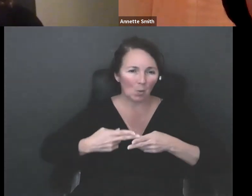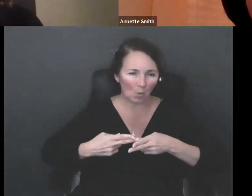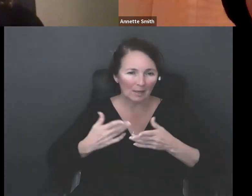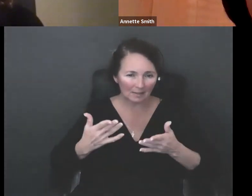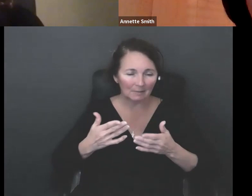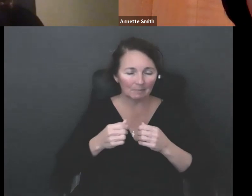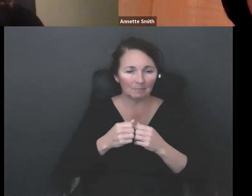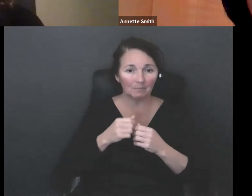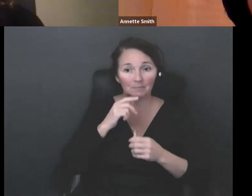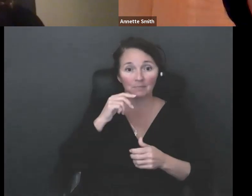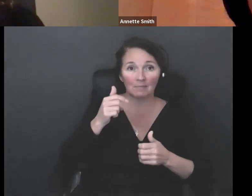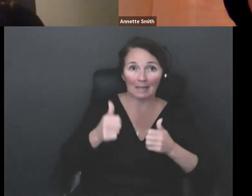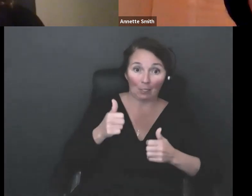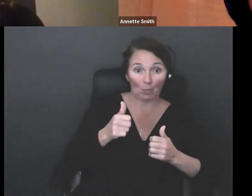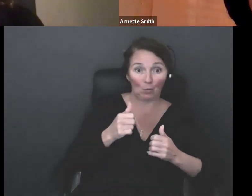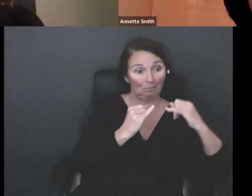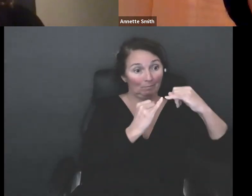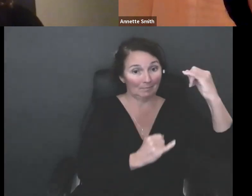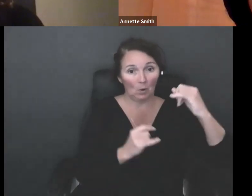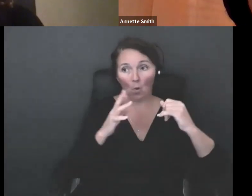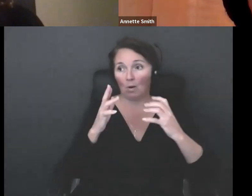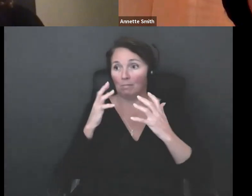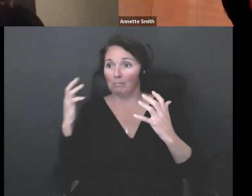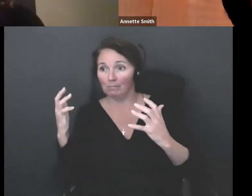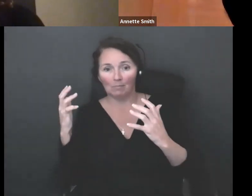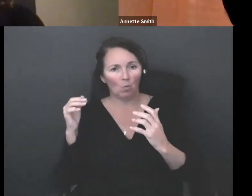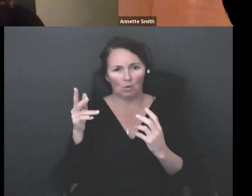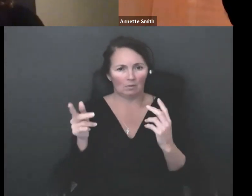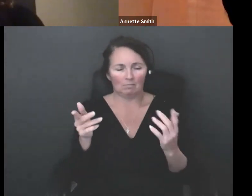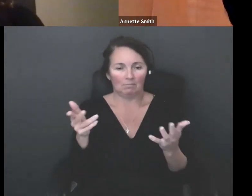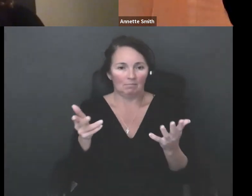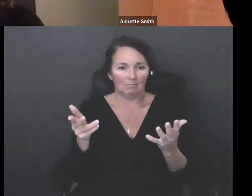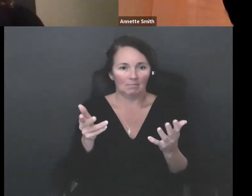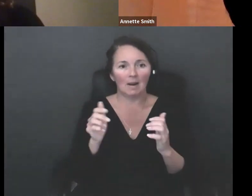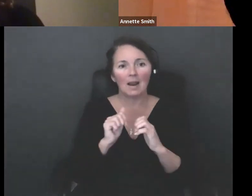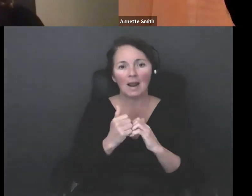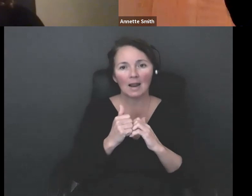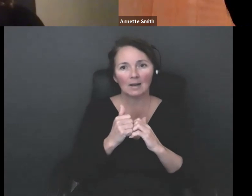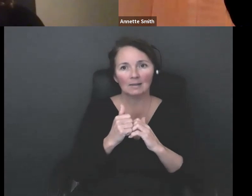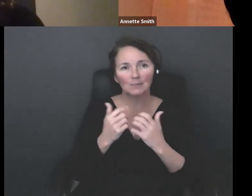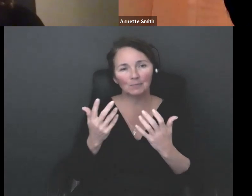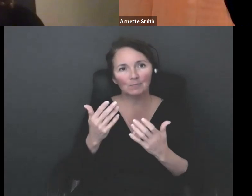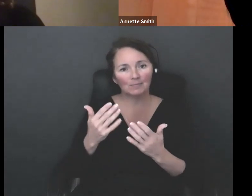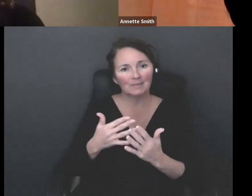something derogatory to them, like when it comes to like you know, let's say their body weight, let's say